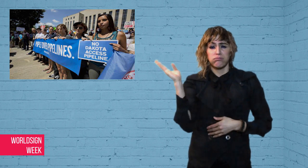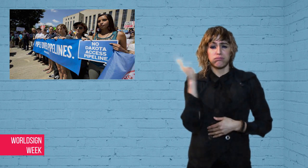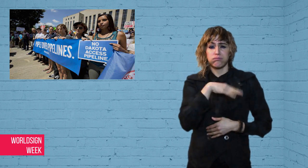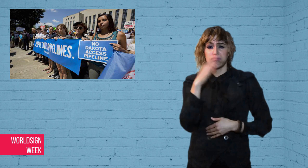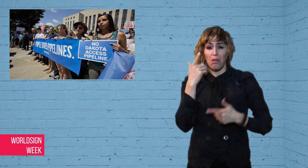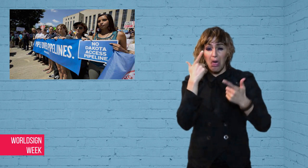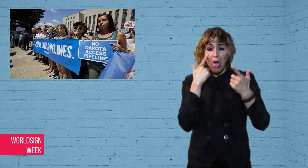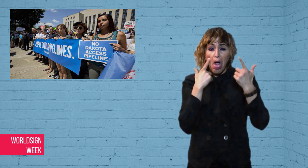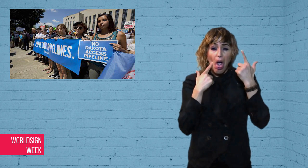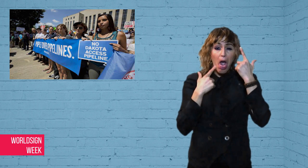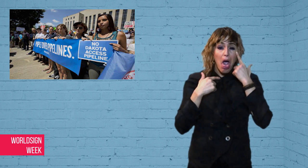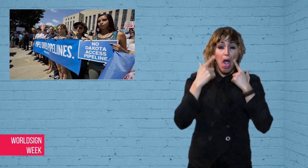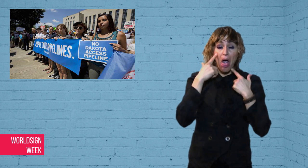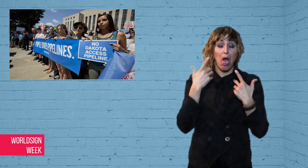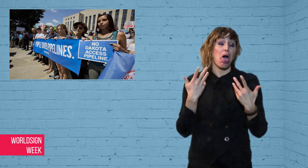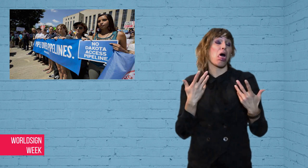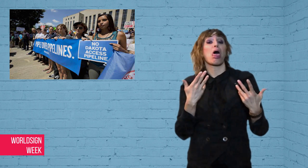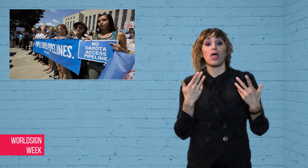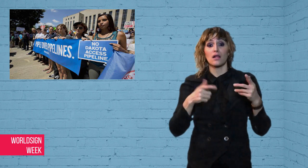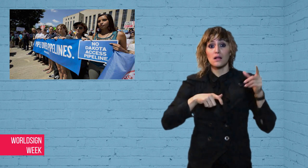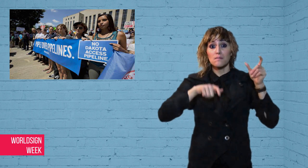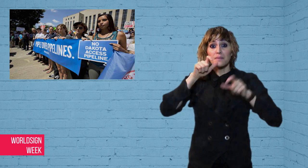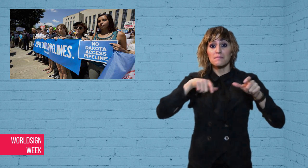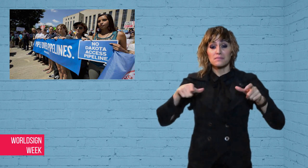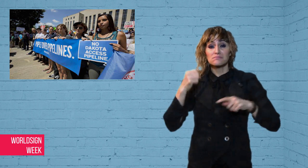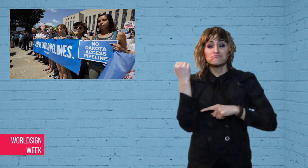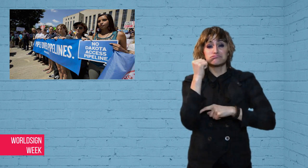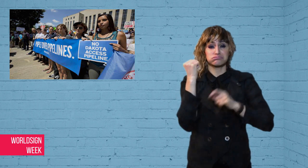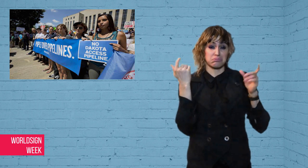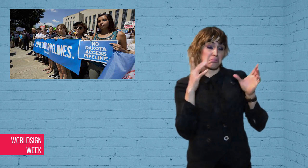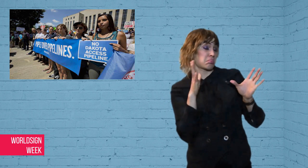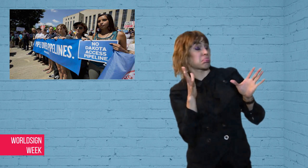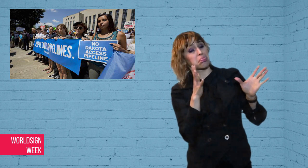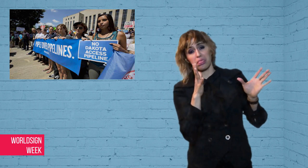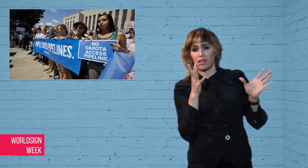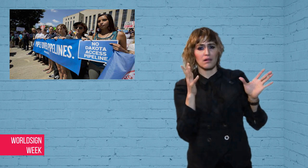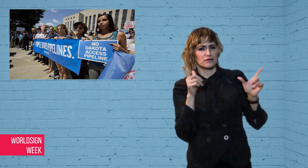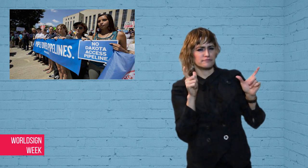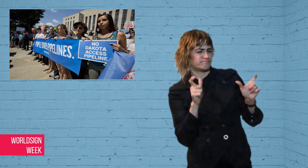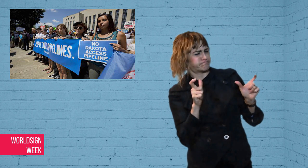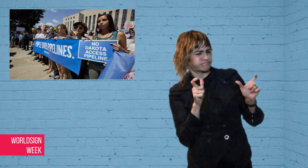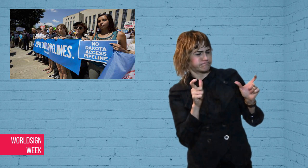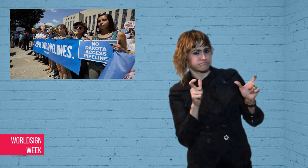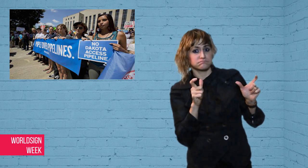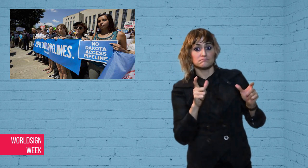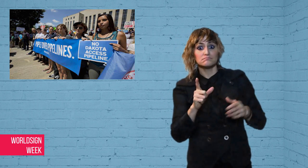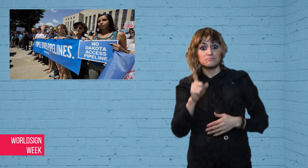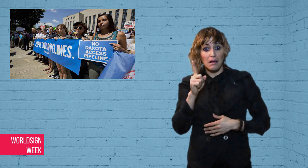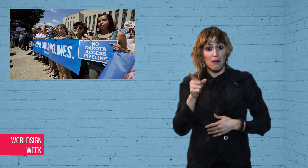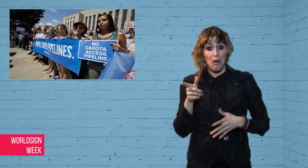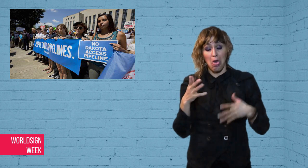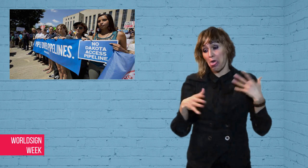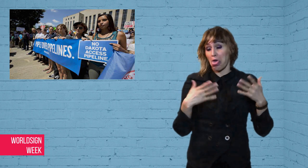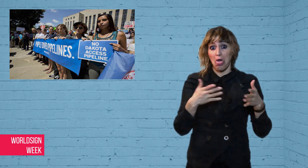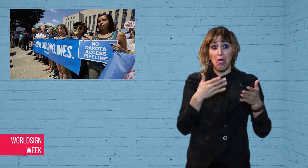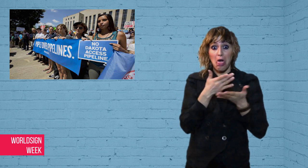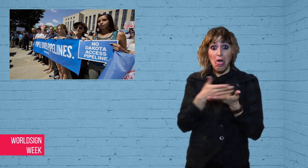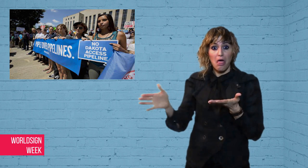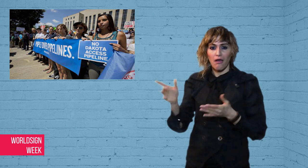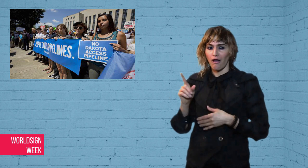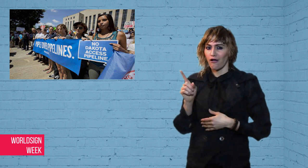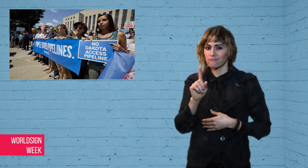water cannons in freezing temperature and tear gas